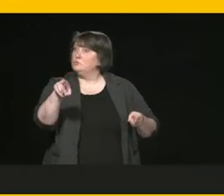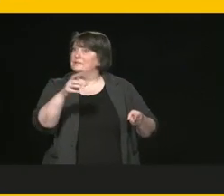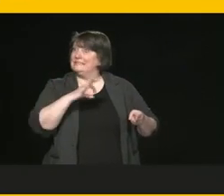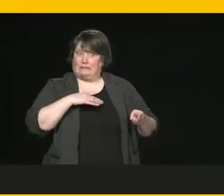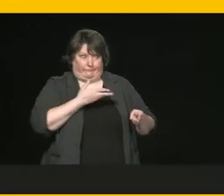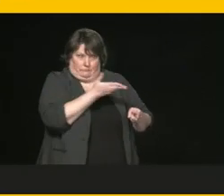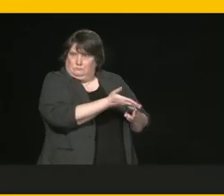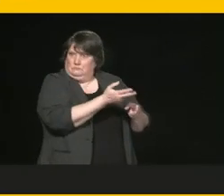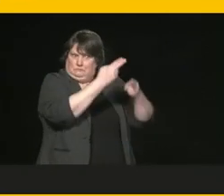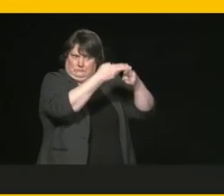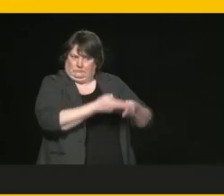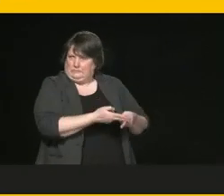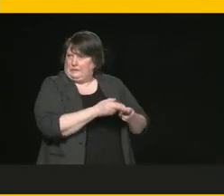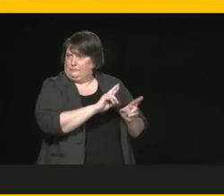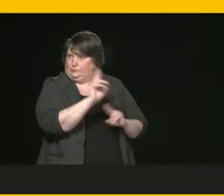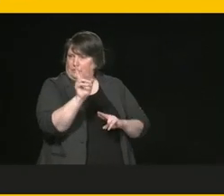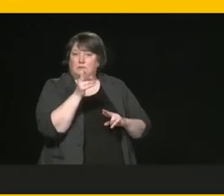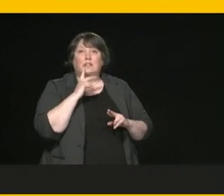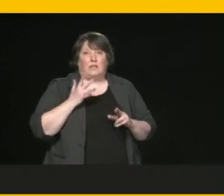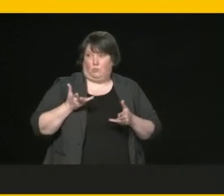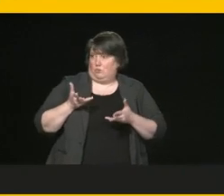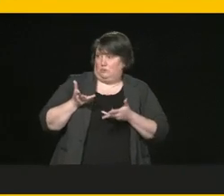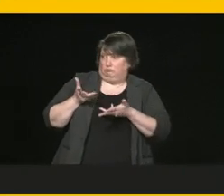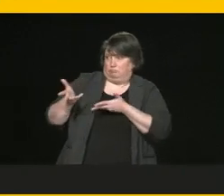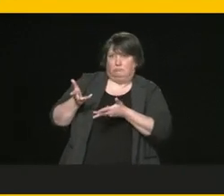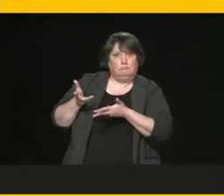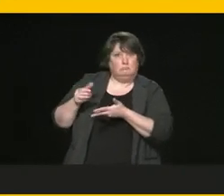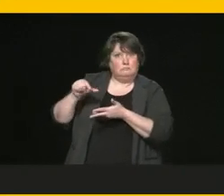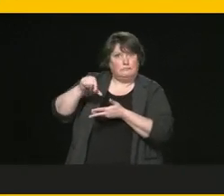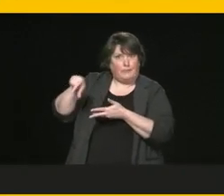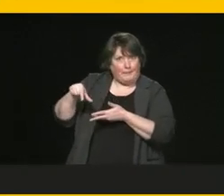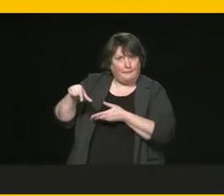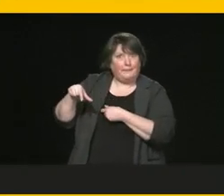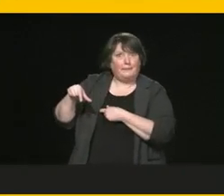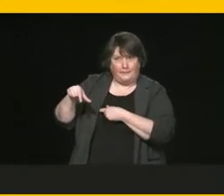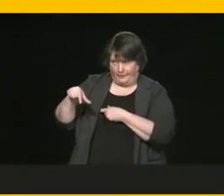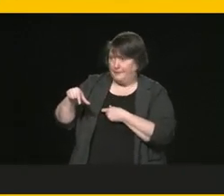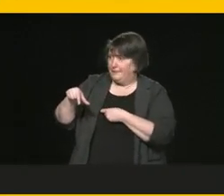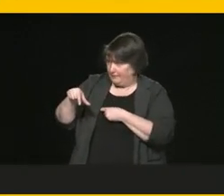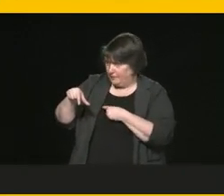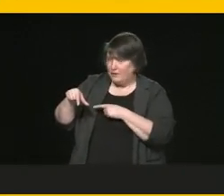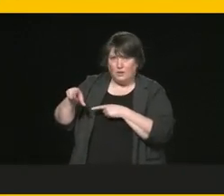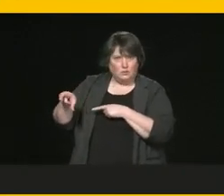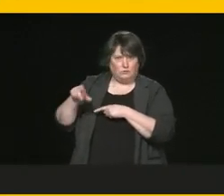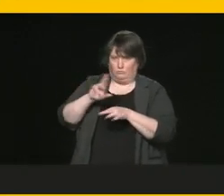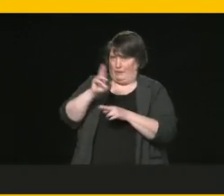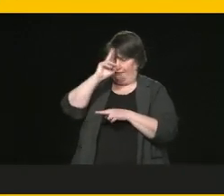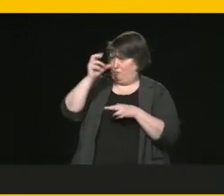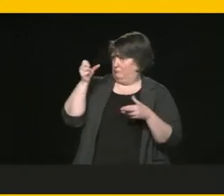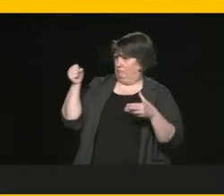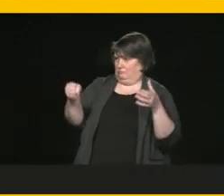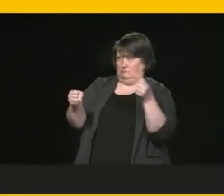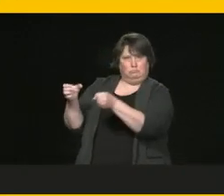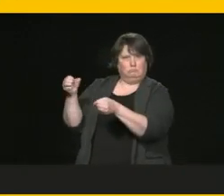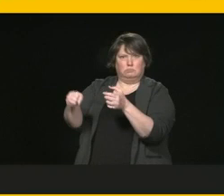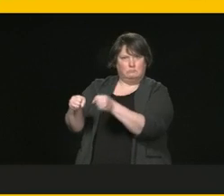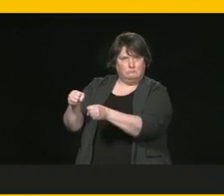PORTAL WITH ALL THE PROVINCES. WE CONTINUED TO WORK DIRECTLY